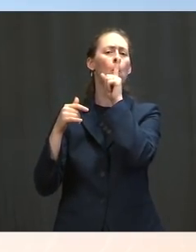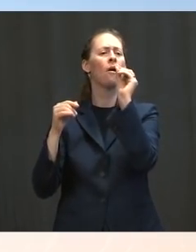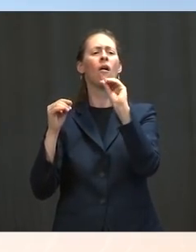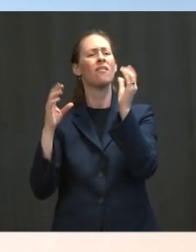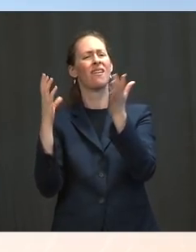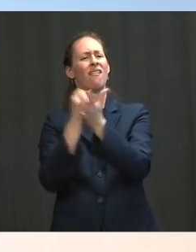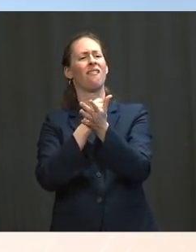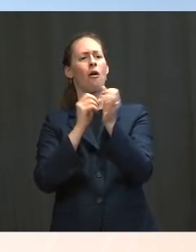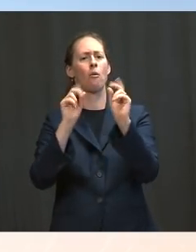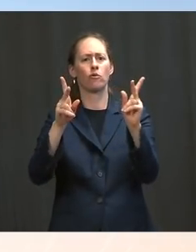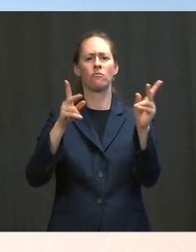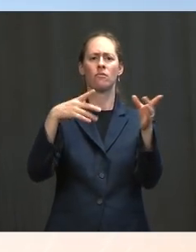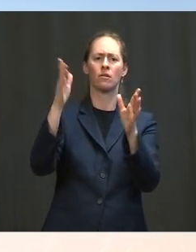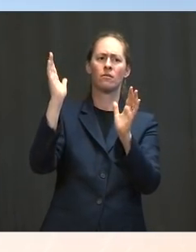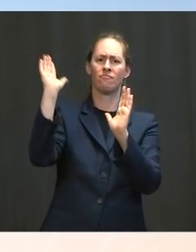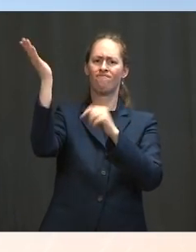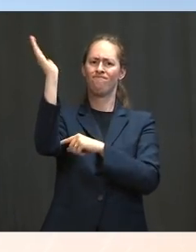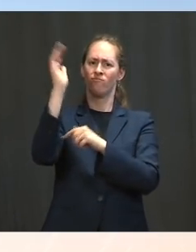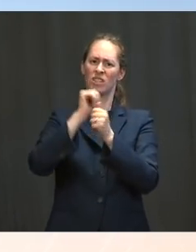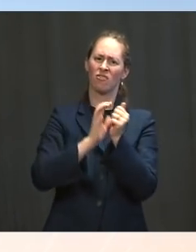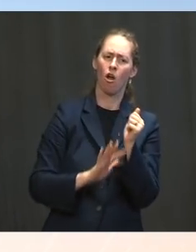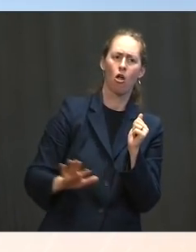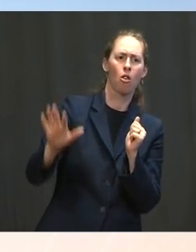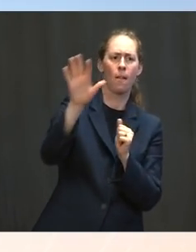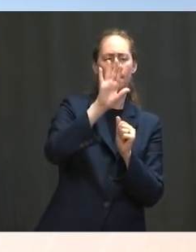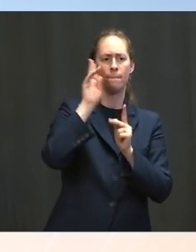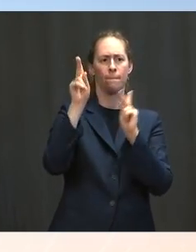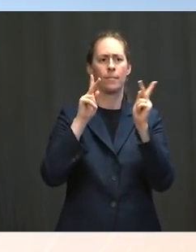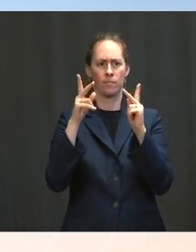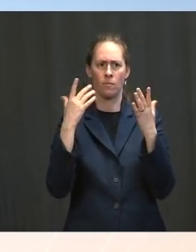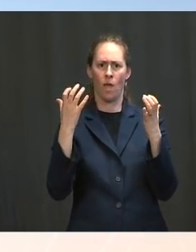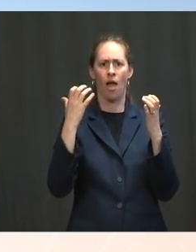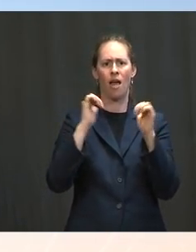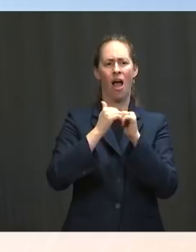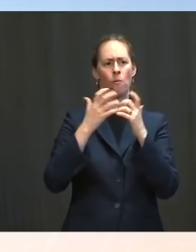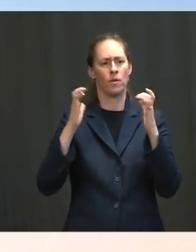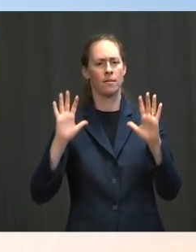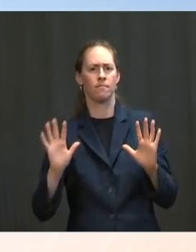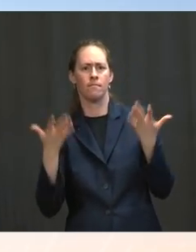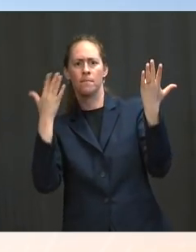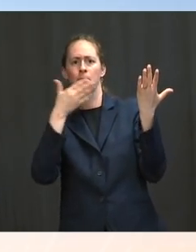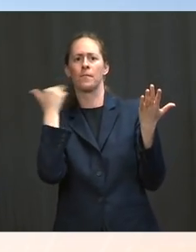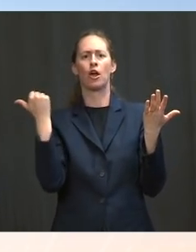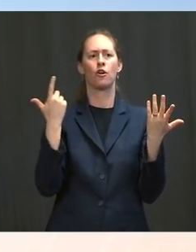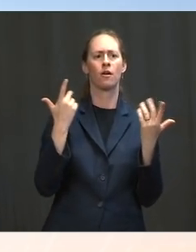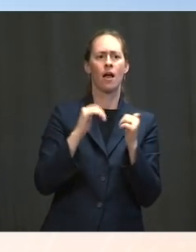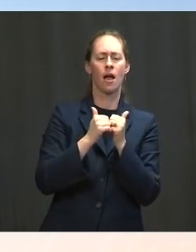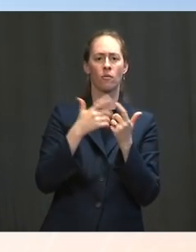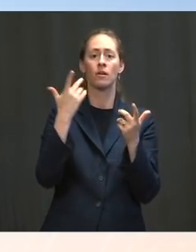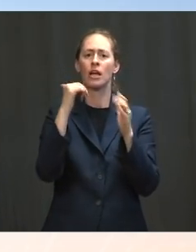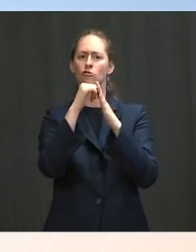about why his Build Back Better agenda and why his effort to make -- to extend the Child Tax Credit,